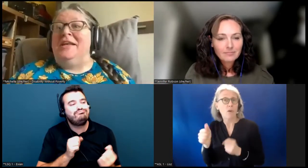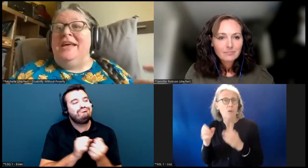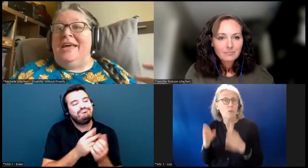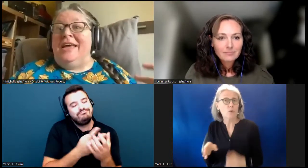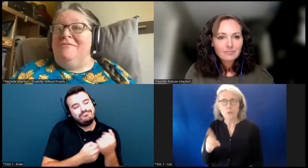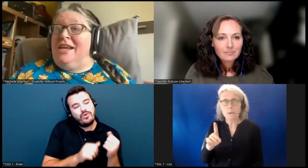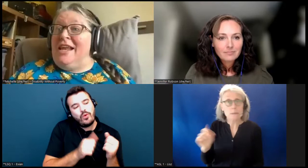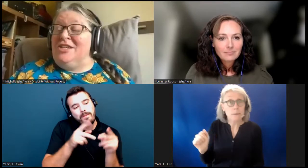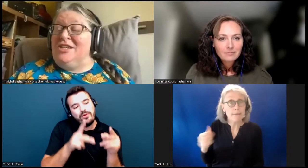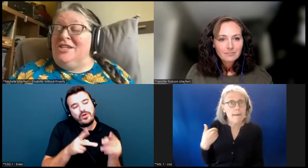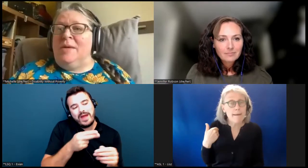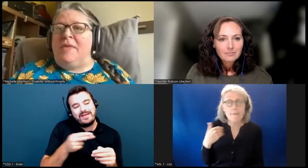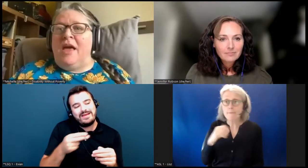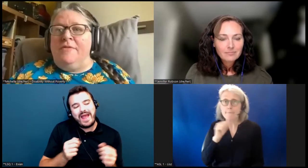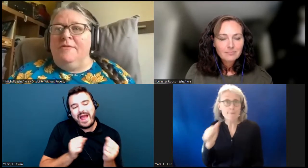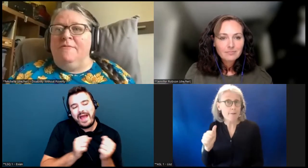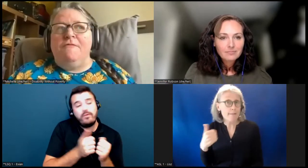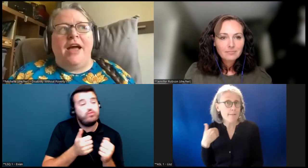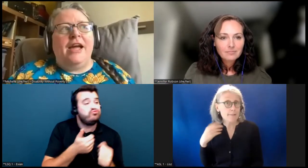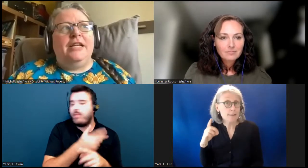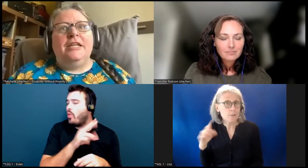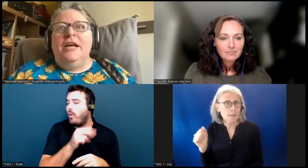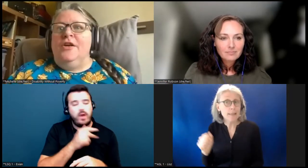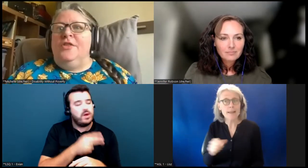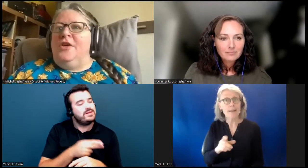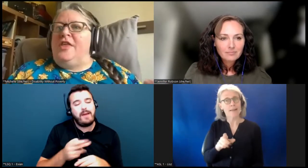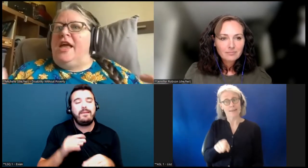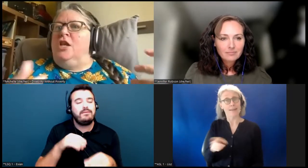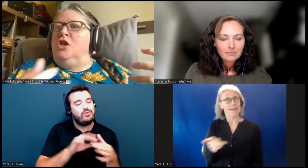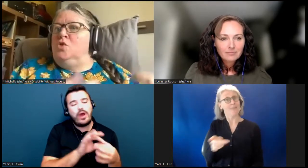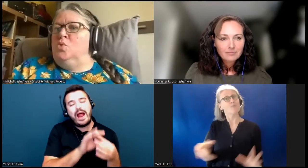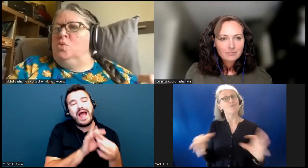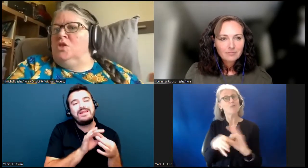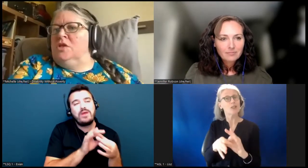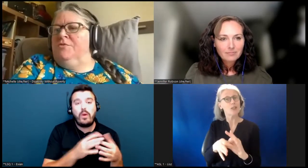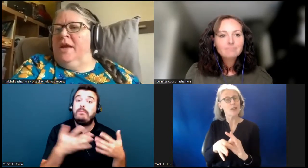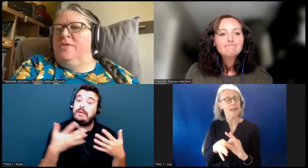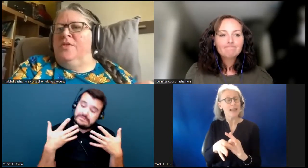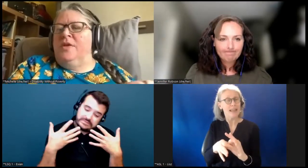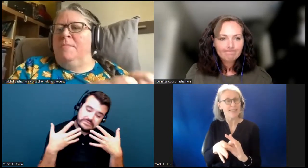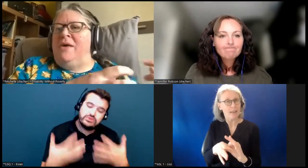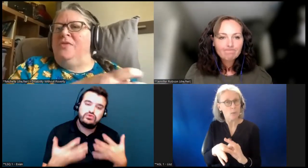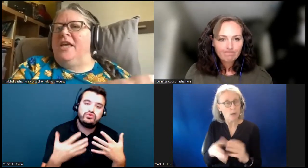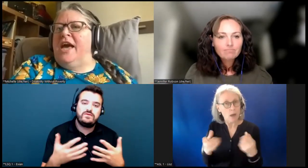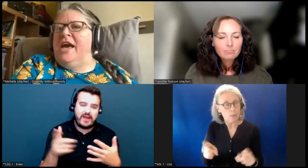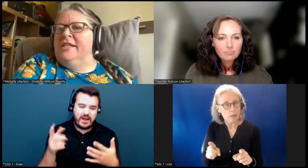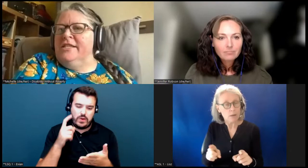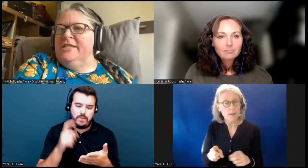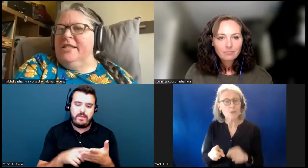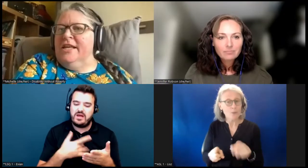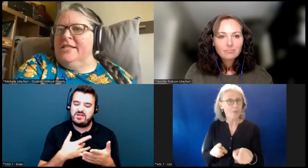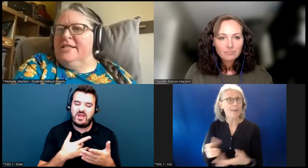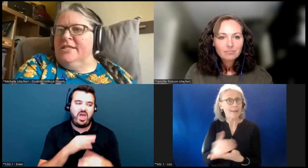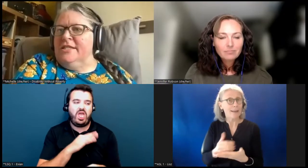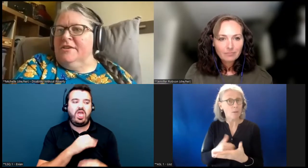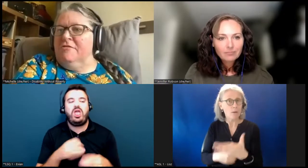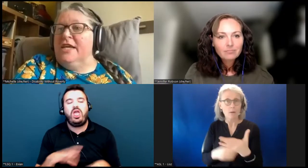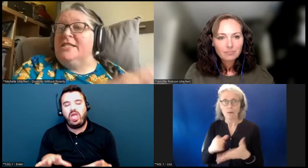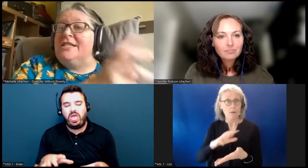IN A RELATIONSHIP. THEY HAVE OFTEN FIND THAT THEY LOSE, RIGHT. THE AMOUNT THEY GET IS DECREASED